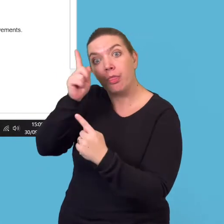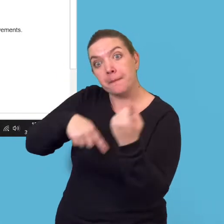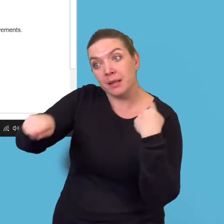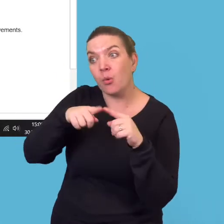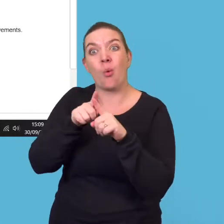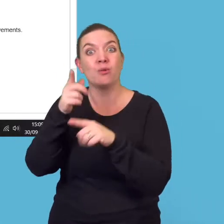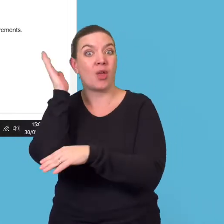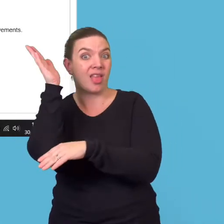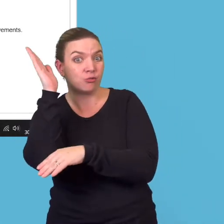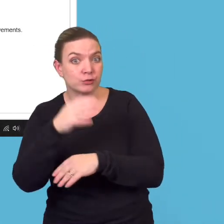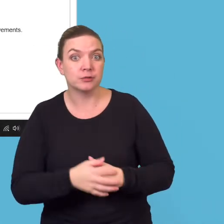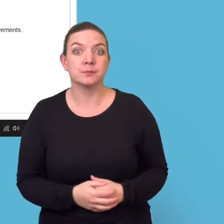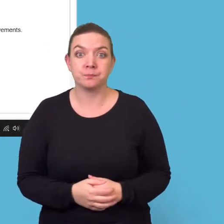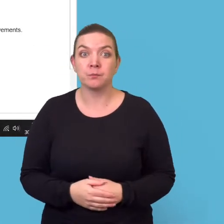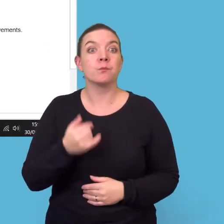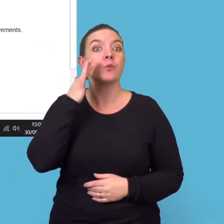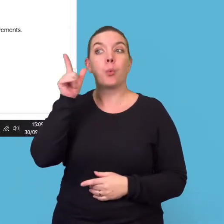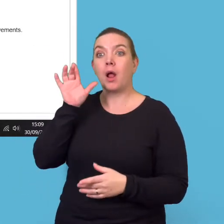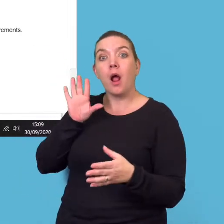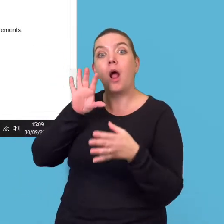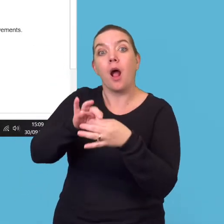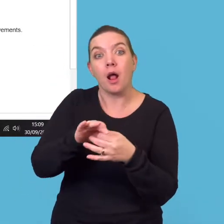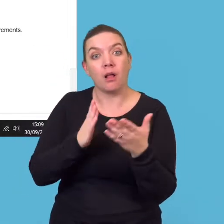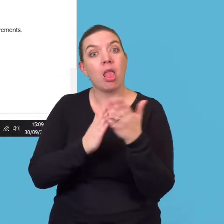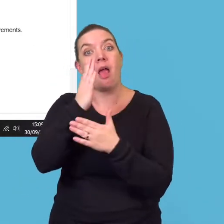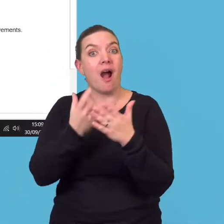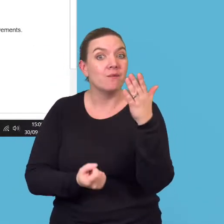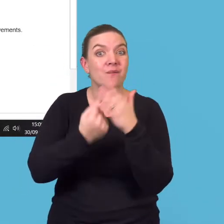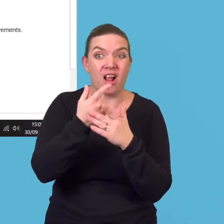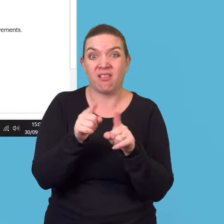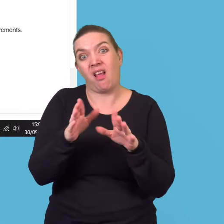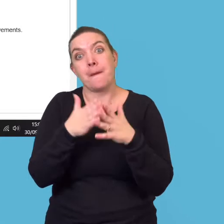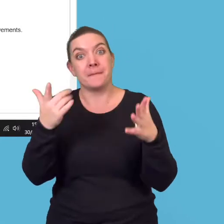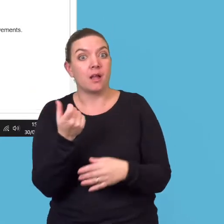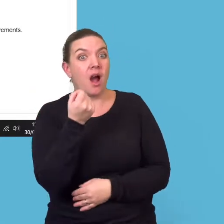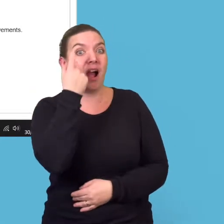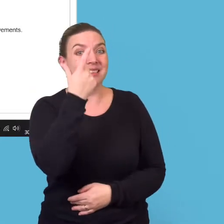such as Big Ideas, you'll be sent a link to join the session. This is normally sent to you on the morning of